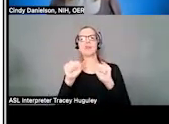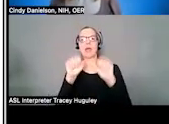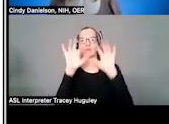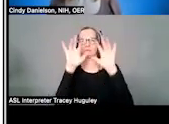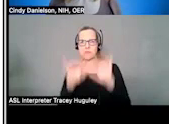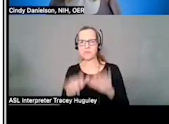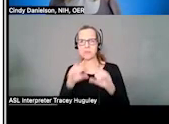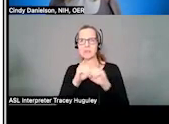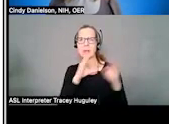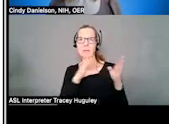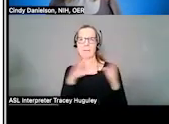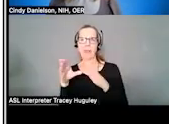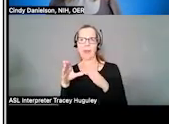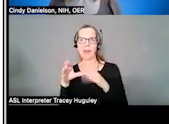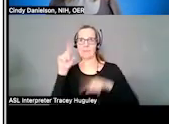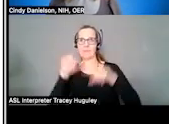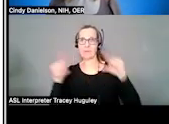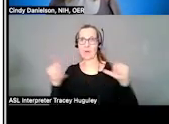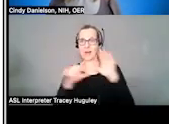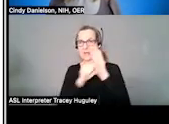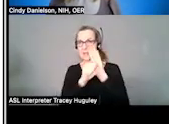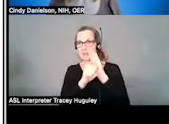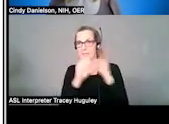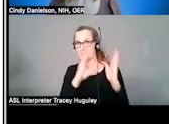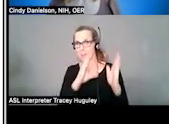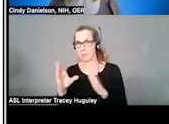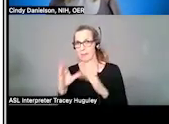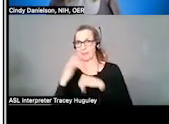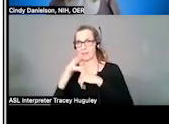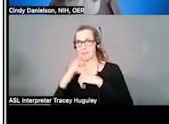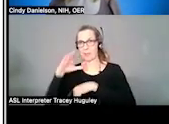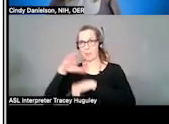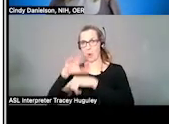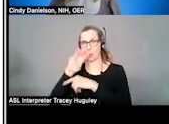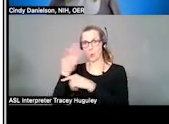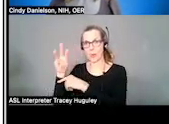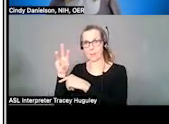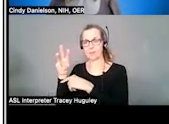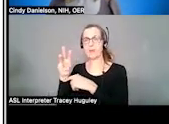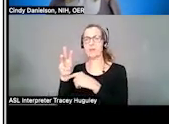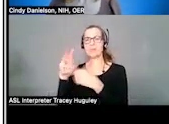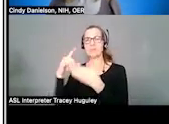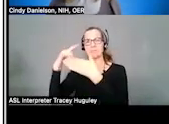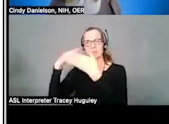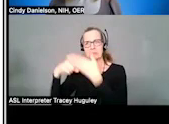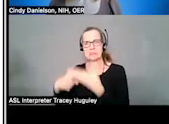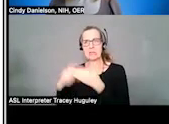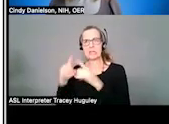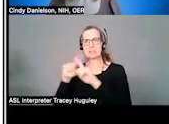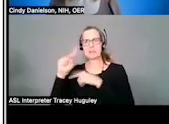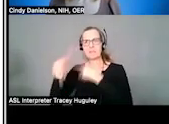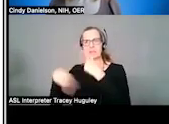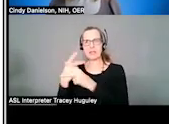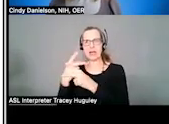And there is a variety of sample plans available on our website covering different types of data, and I will point out